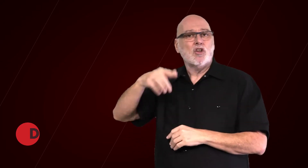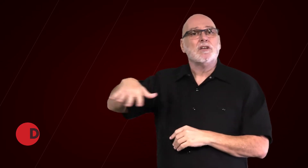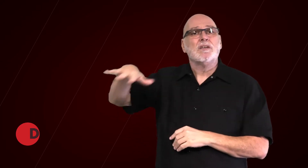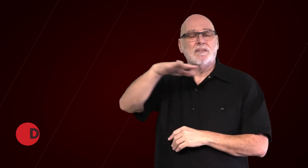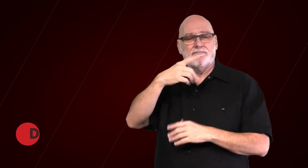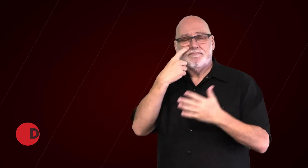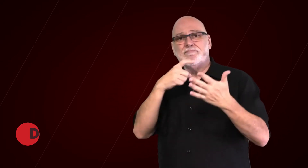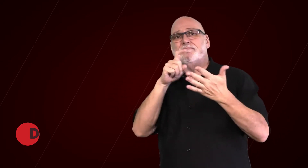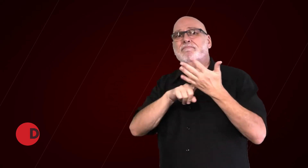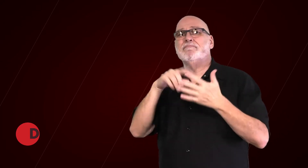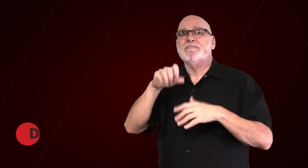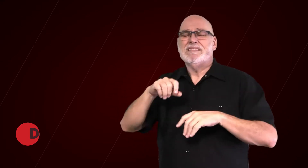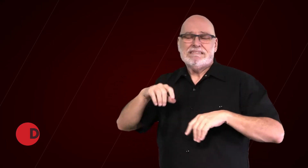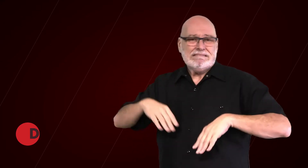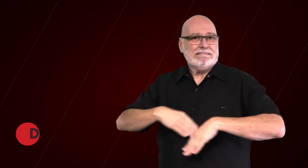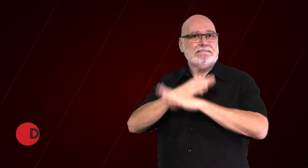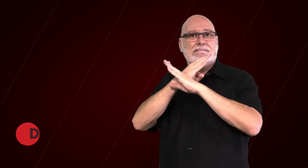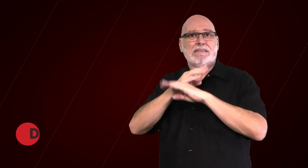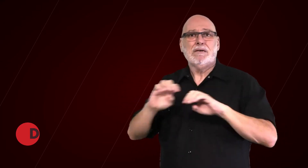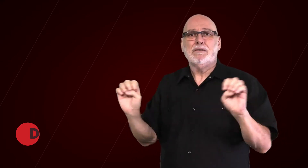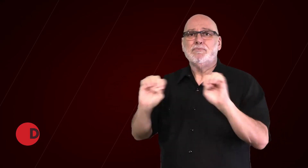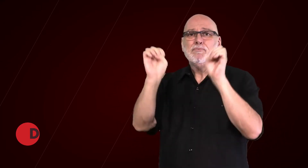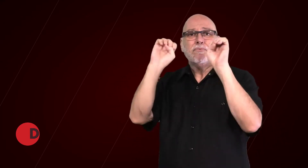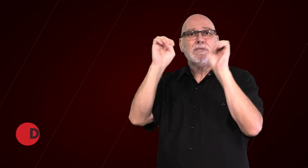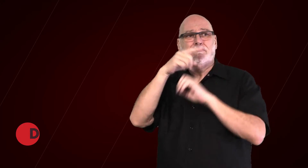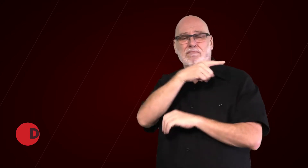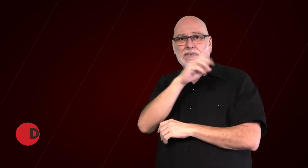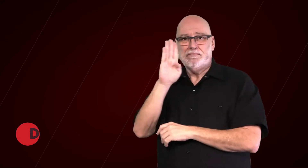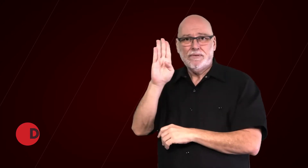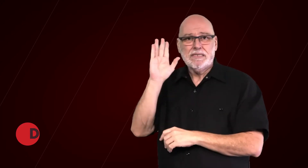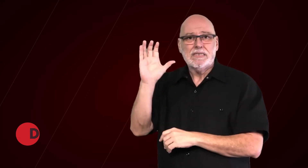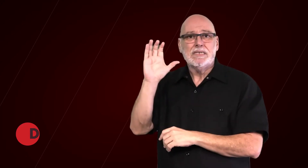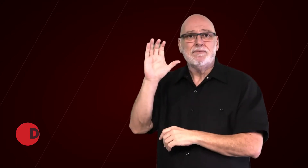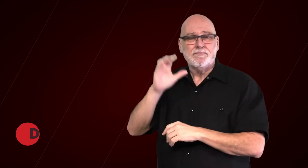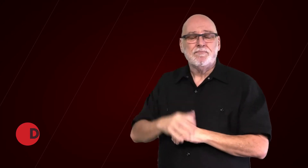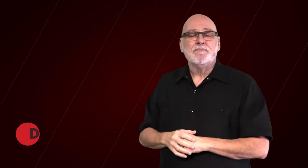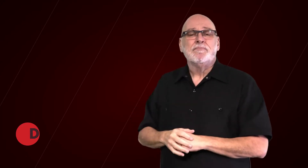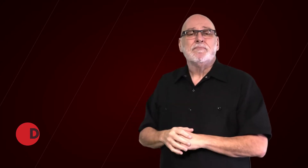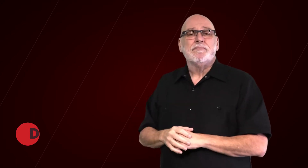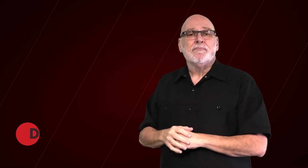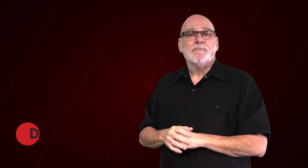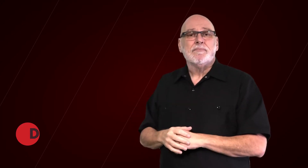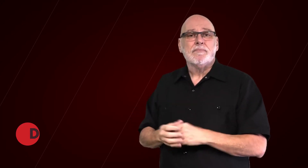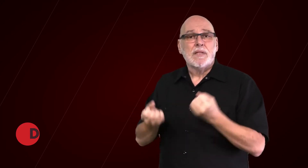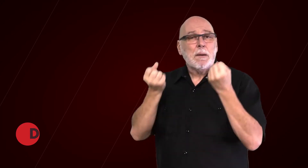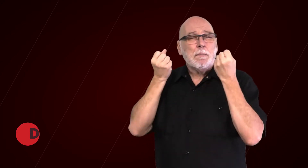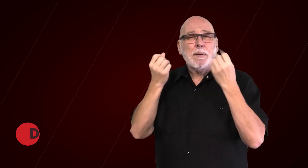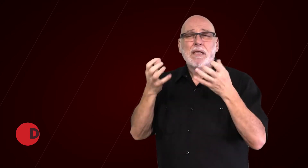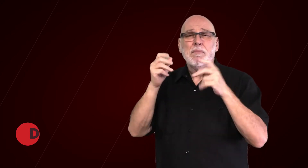The governor declared a state of emergency in British Columbia.